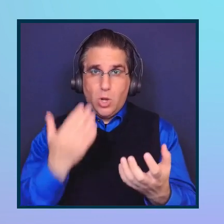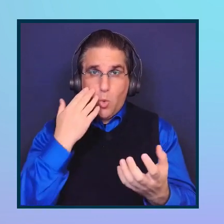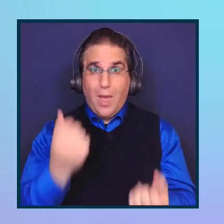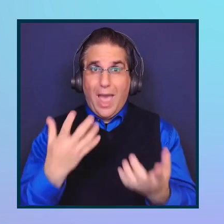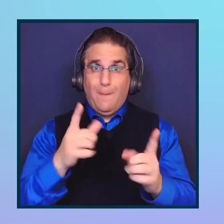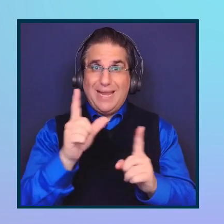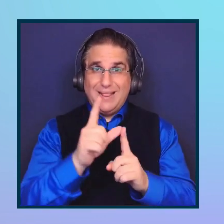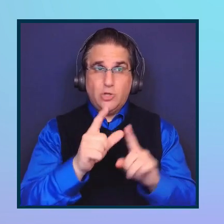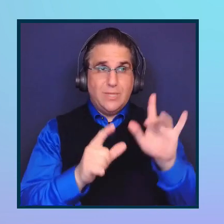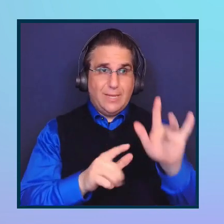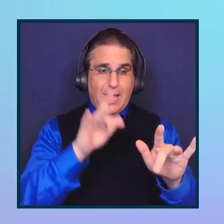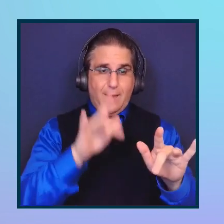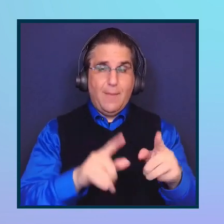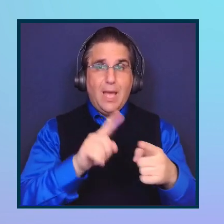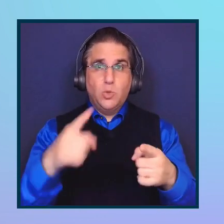before you announce the auto complete?